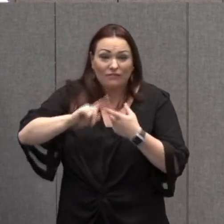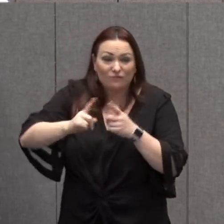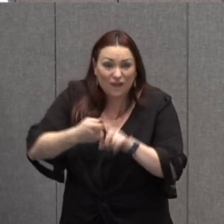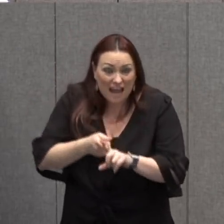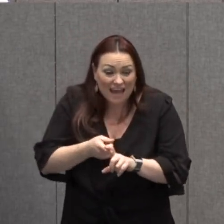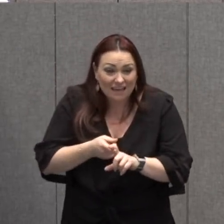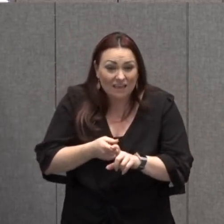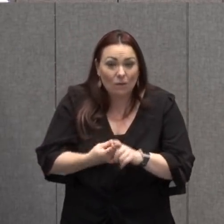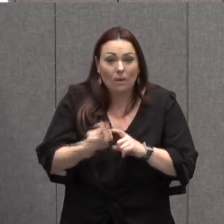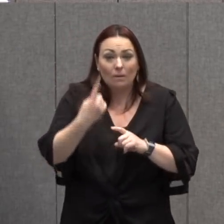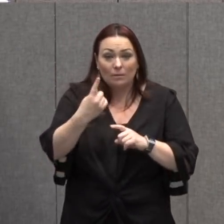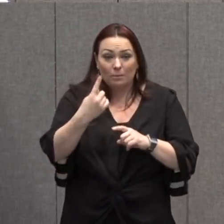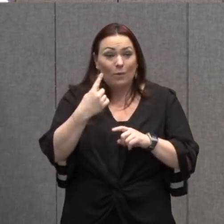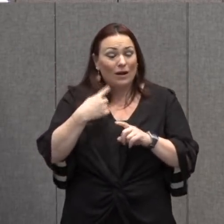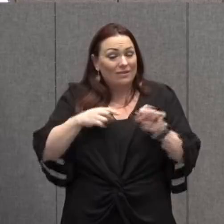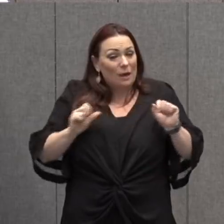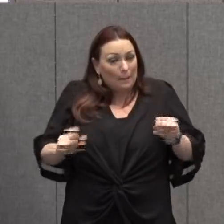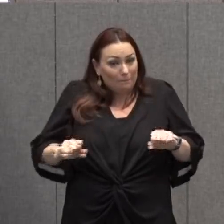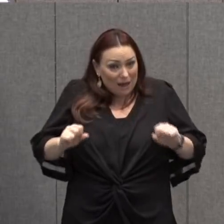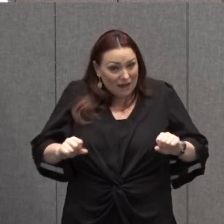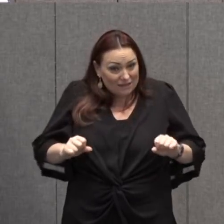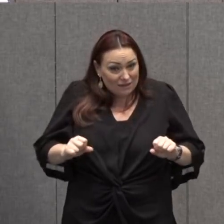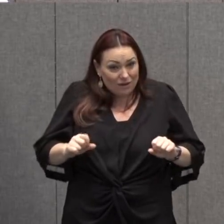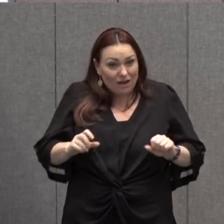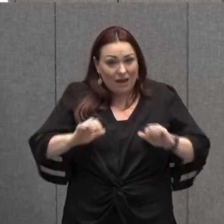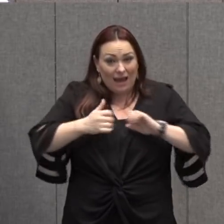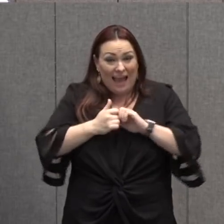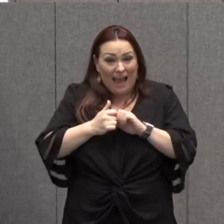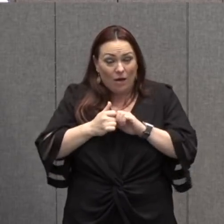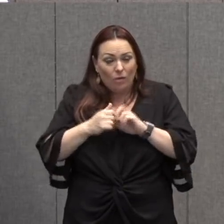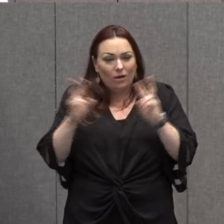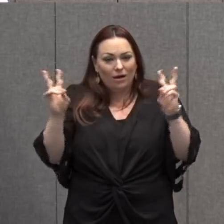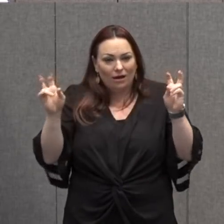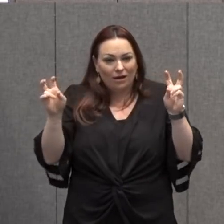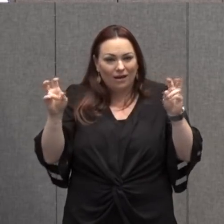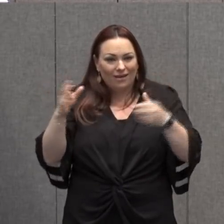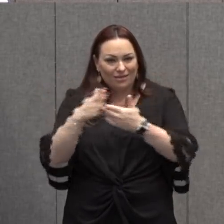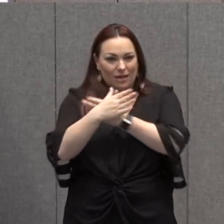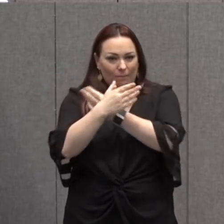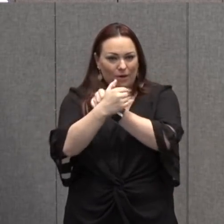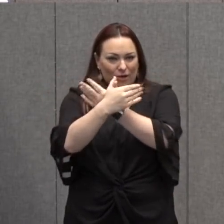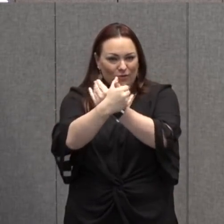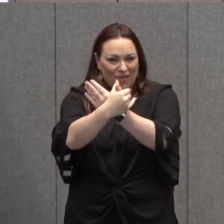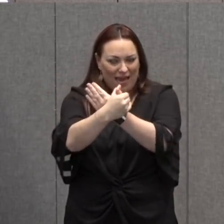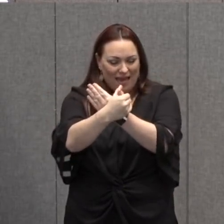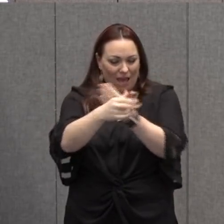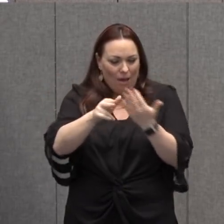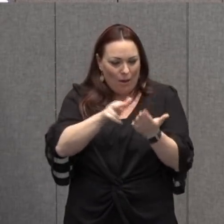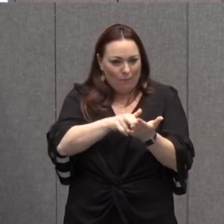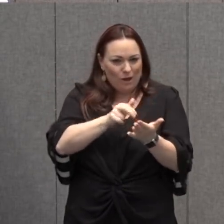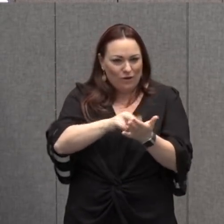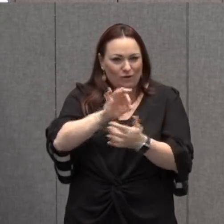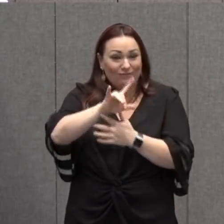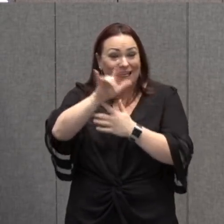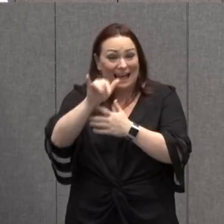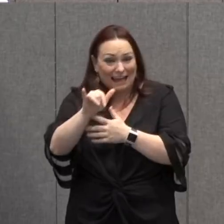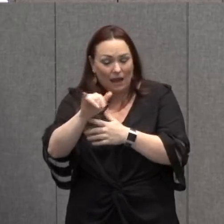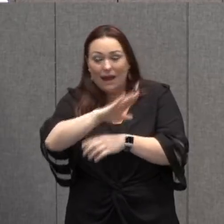one of the possibilities of the way that the butterfly got called the butterfly. I was like, I had never heard that before in my life.